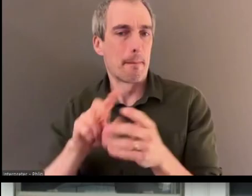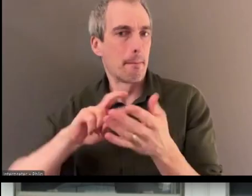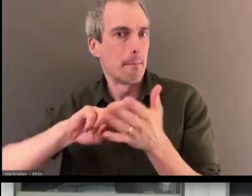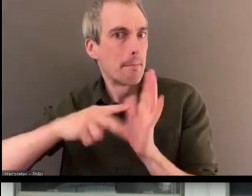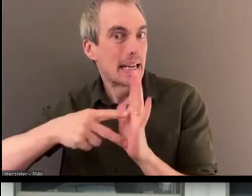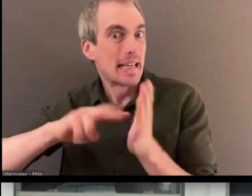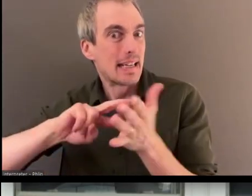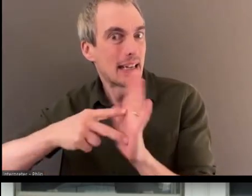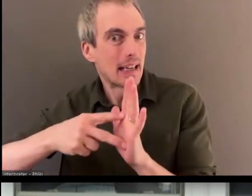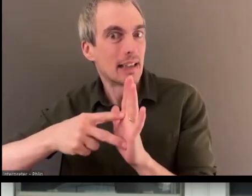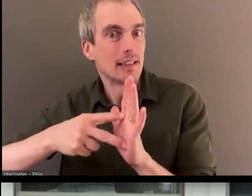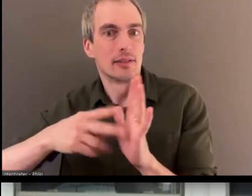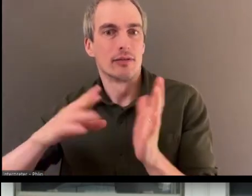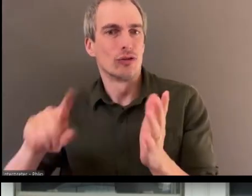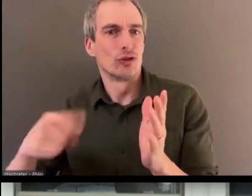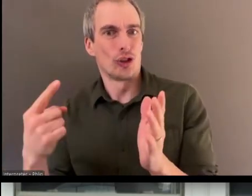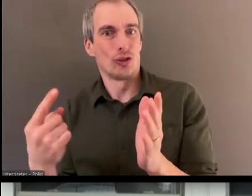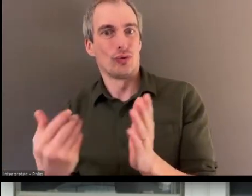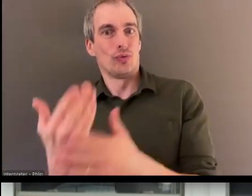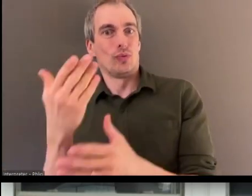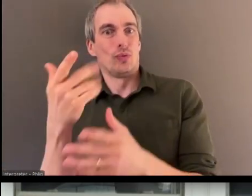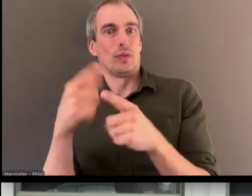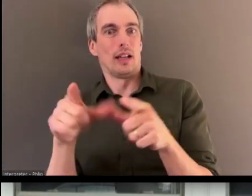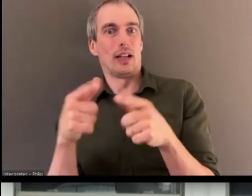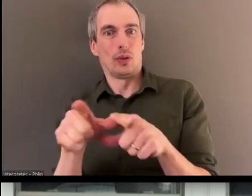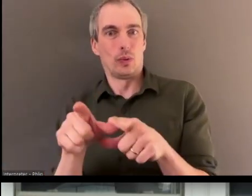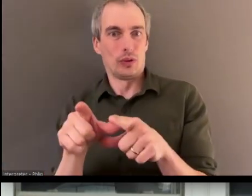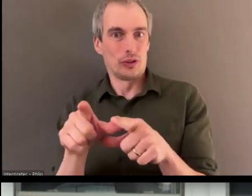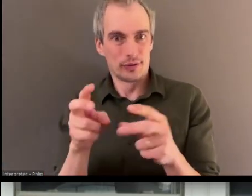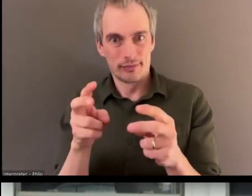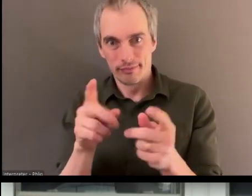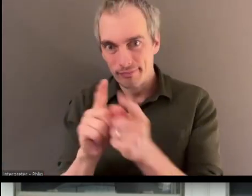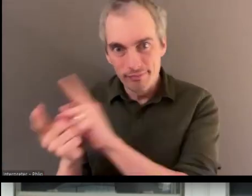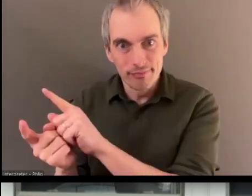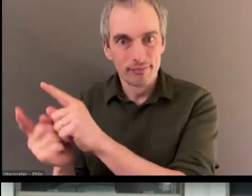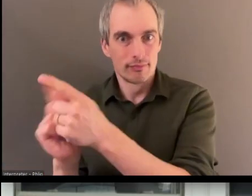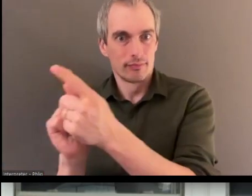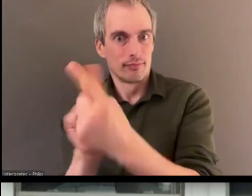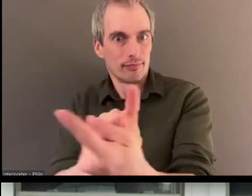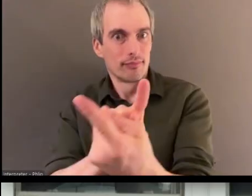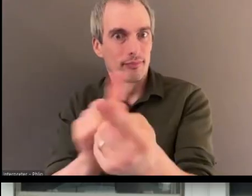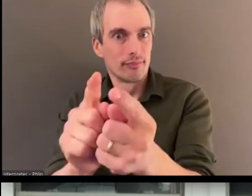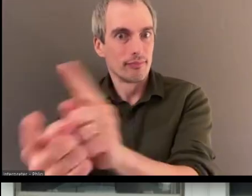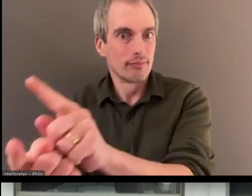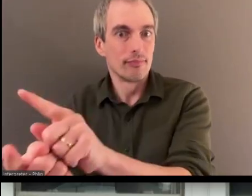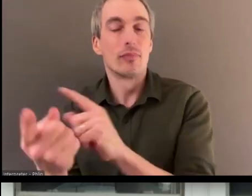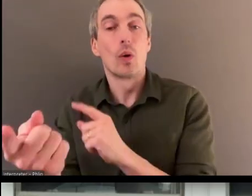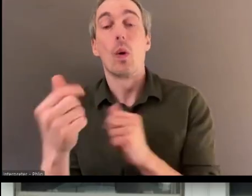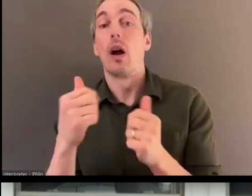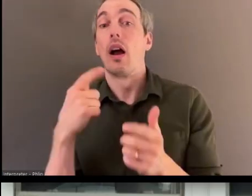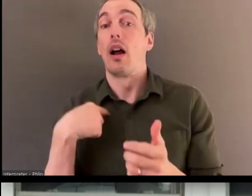So what I really hope to do to expand your mind is, what if the language that we're speaking in